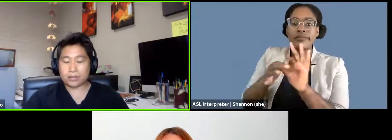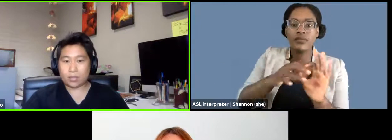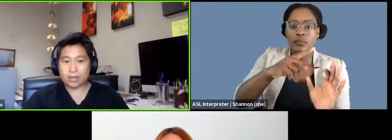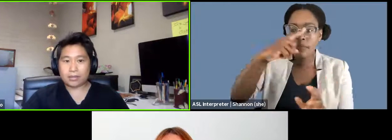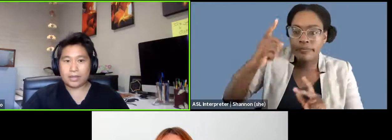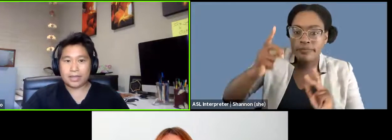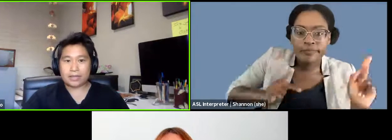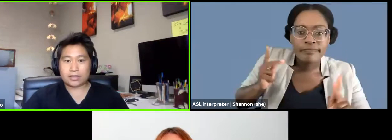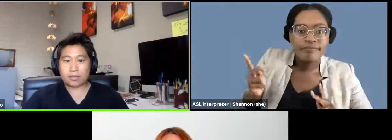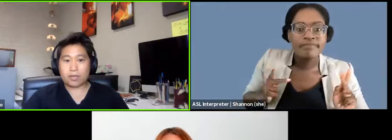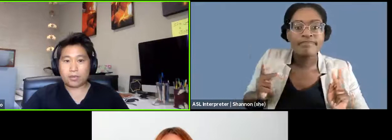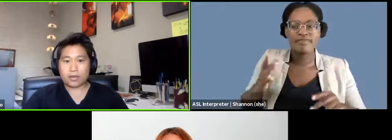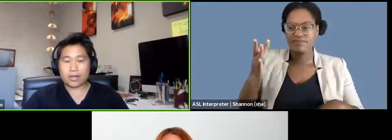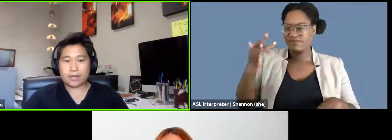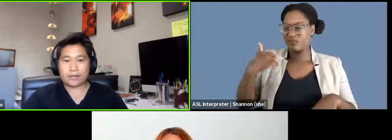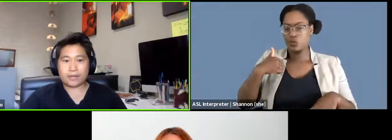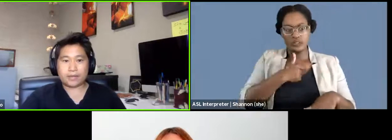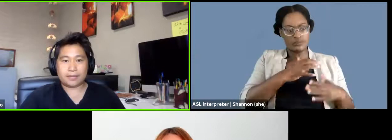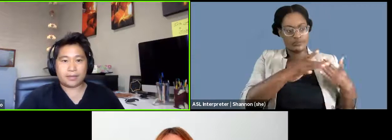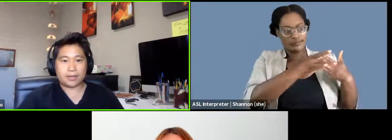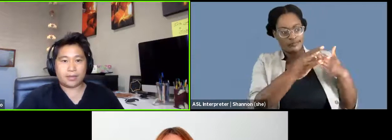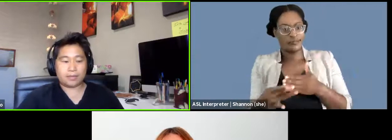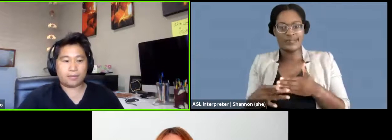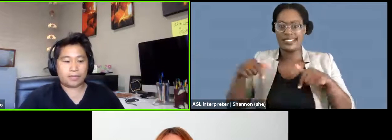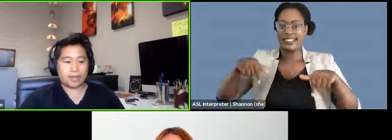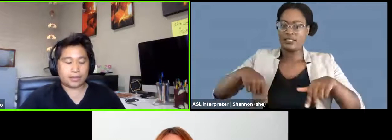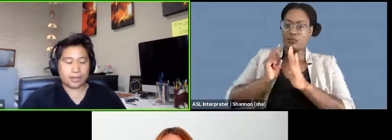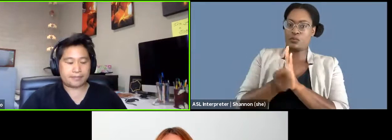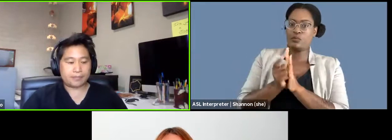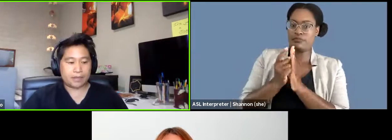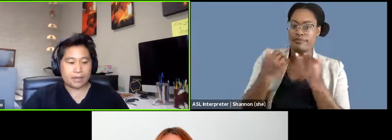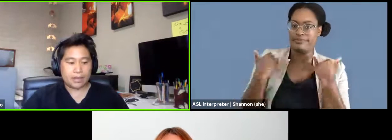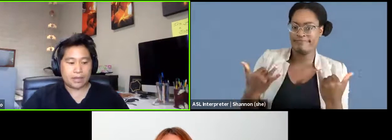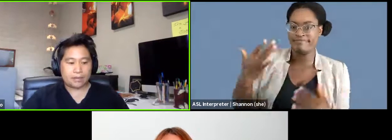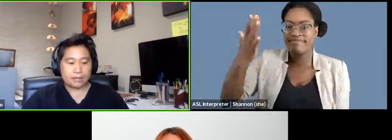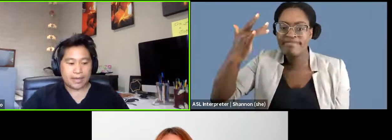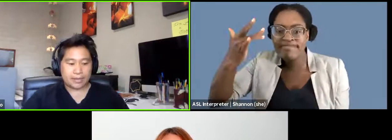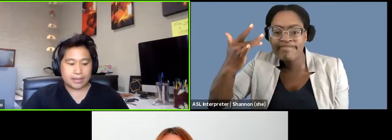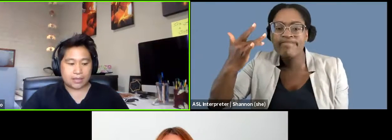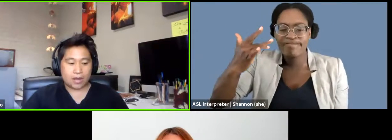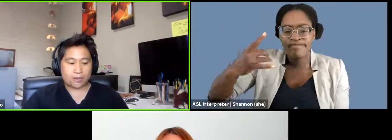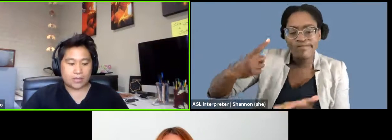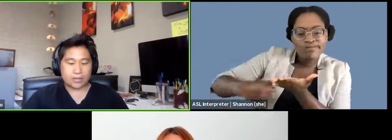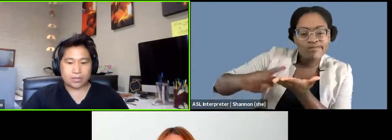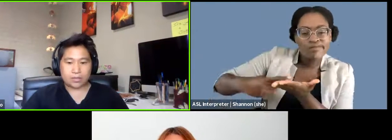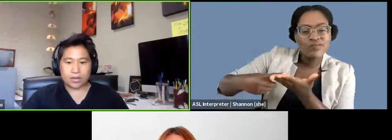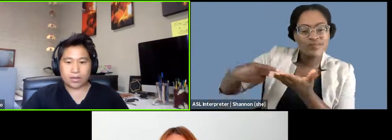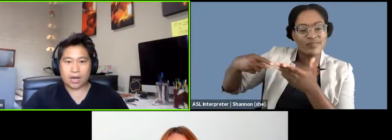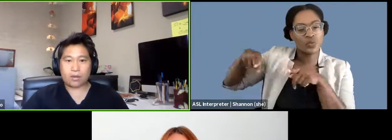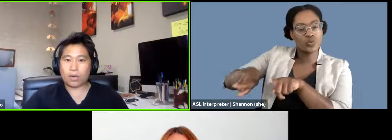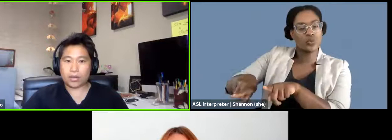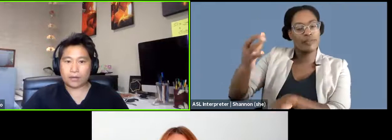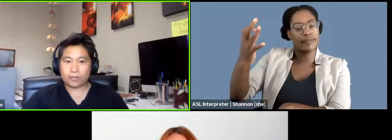as well in support of BLM. I can say the conversations were not a one-off.